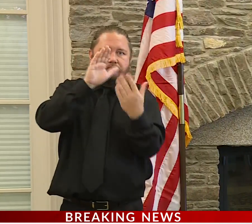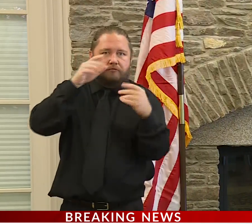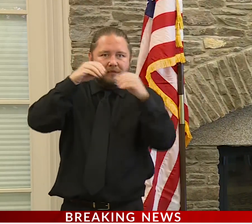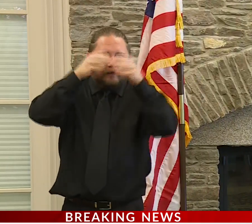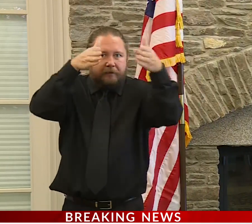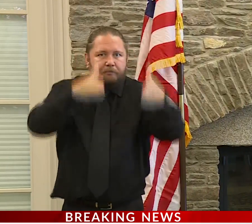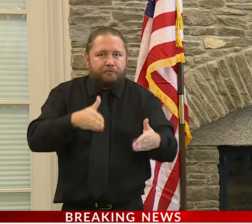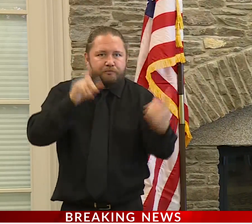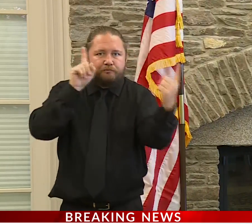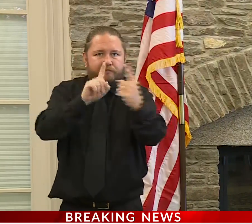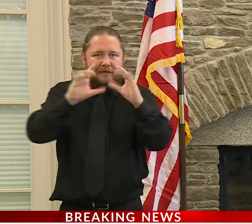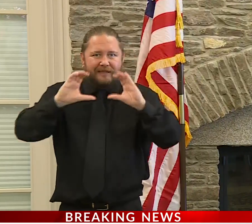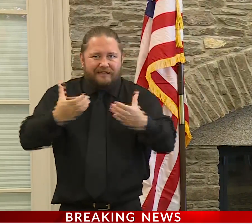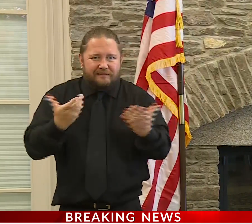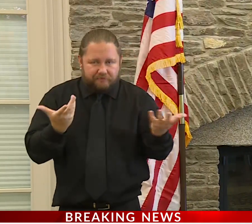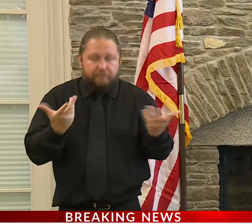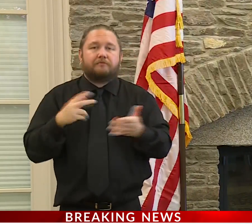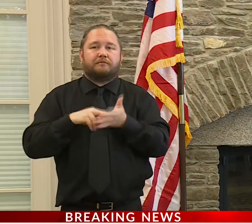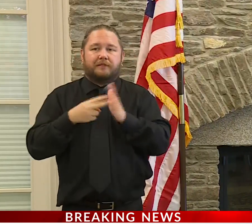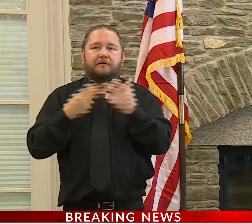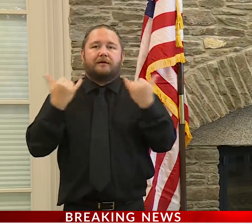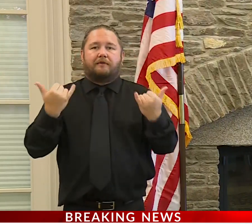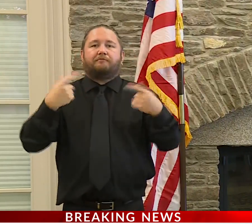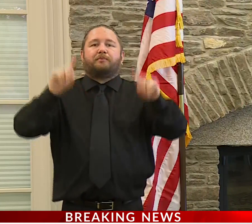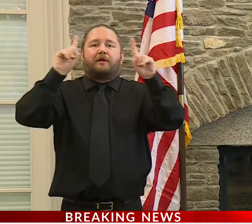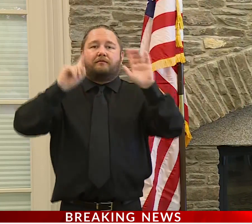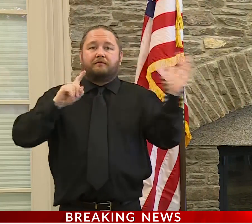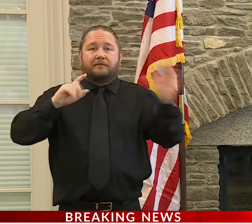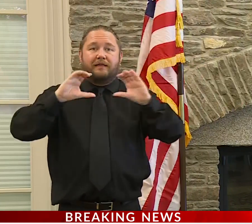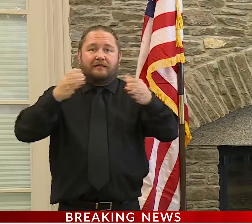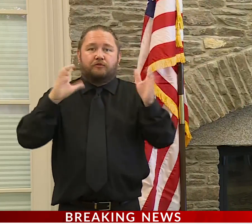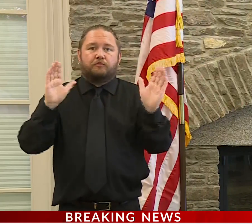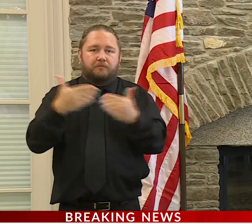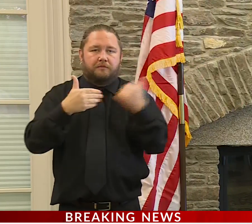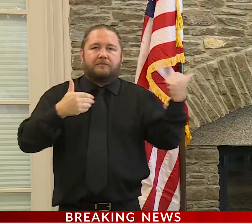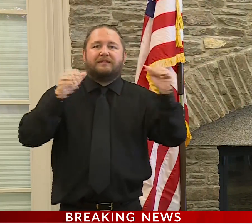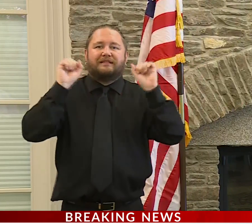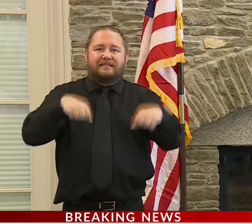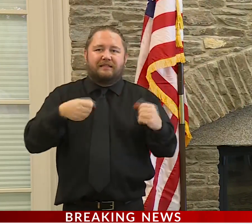EYE MANDATING VACCINES FOR ALLOWS US TO GAME HANDS ON EXPERIENCE NOT ONLY IN THE CLASSROOM, BUT ALSO IN THE